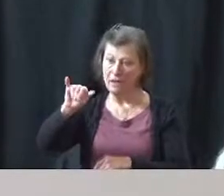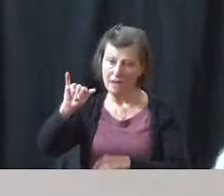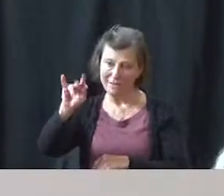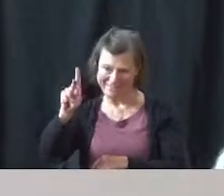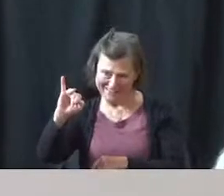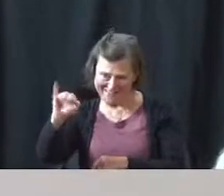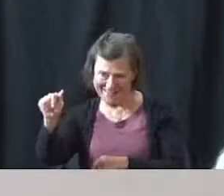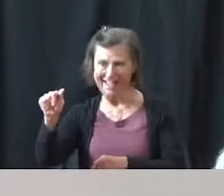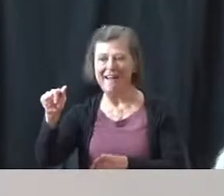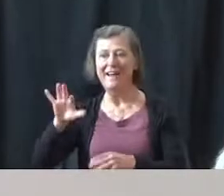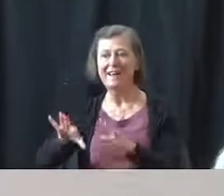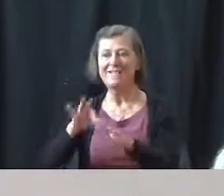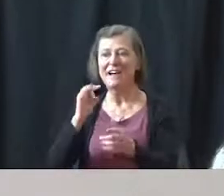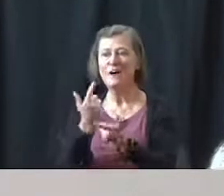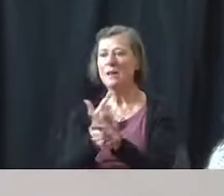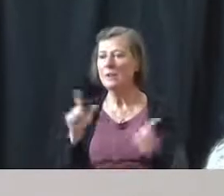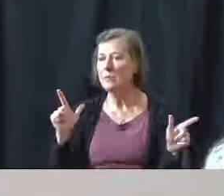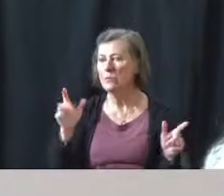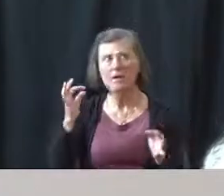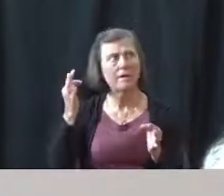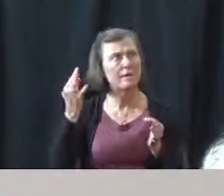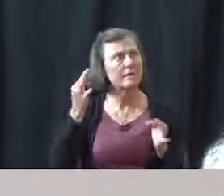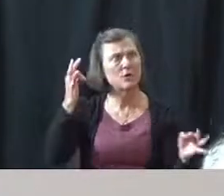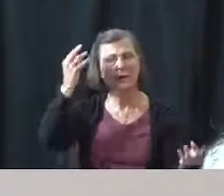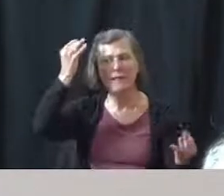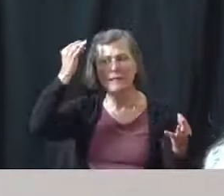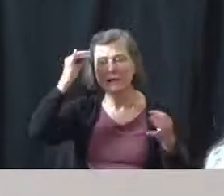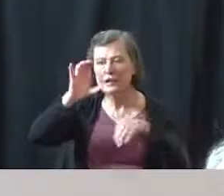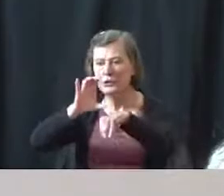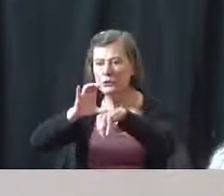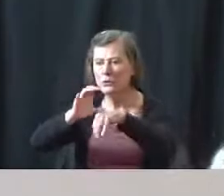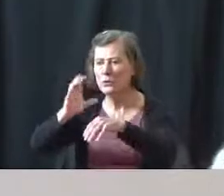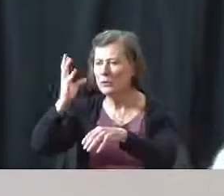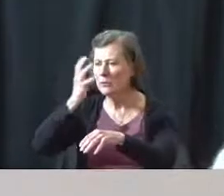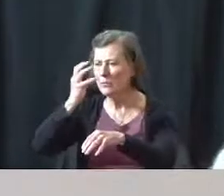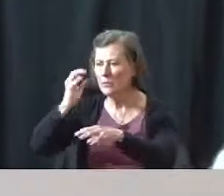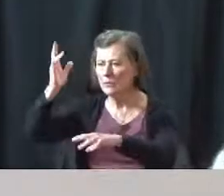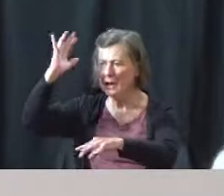free-thinking church in that beautiful ancient European capital.